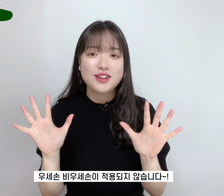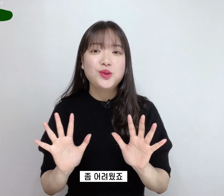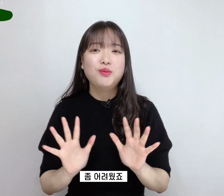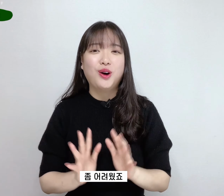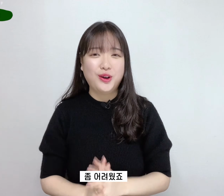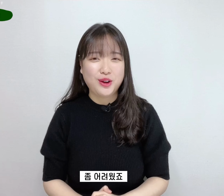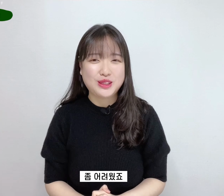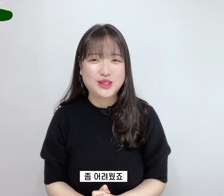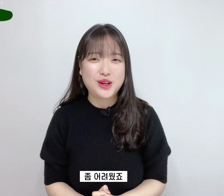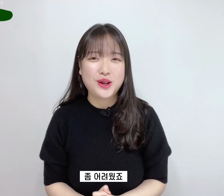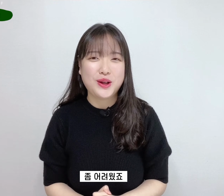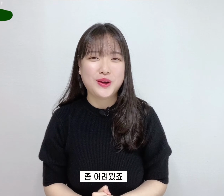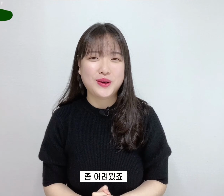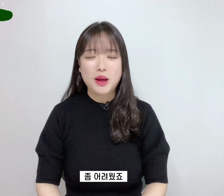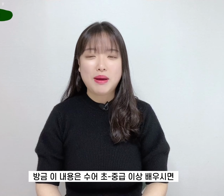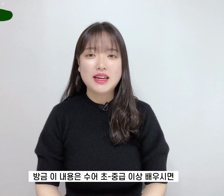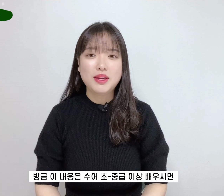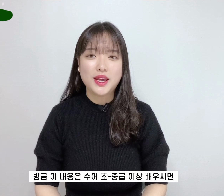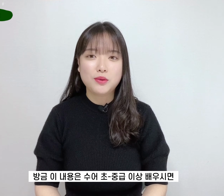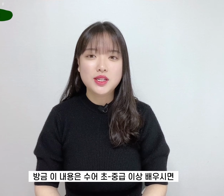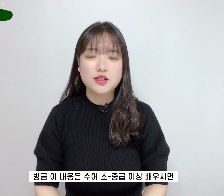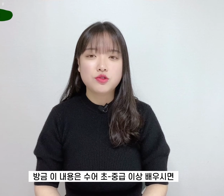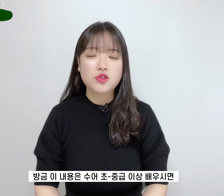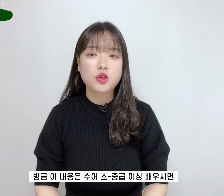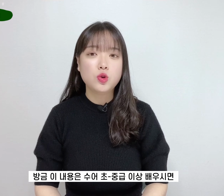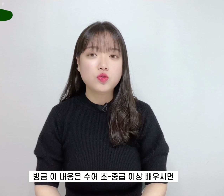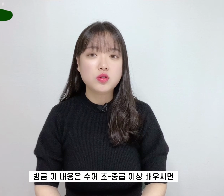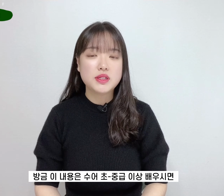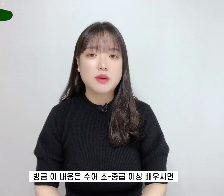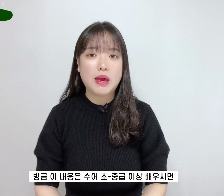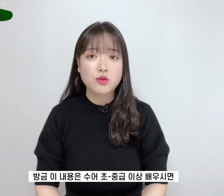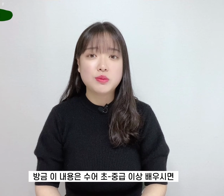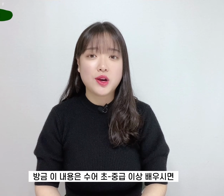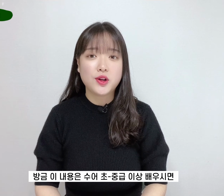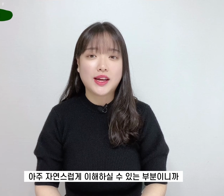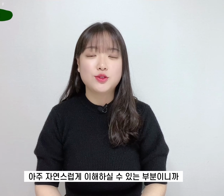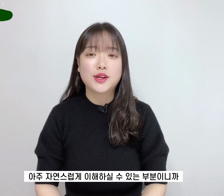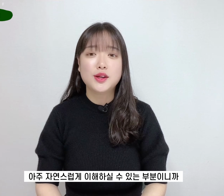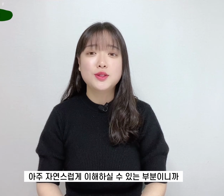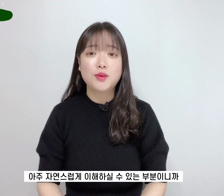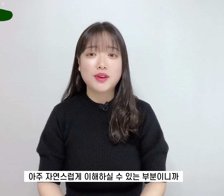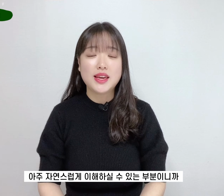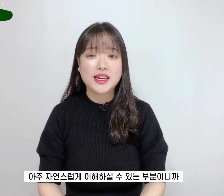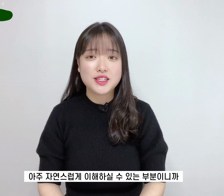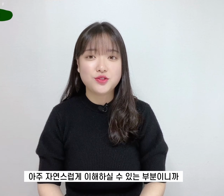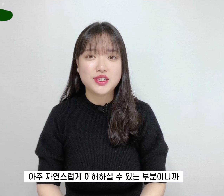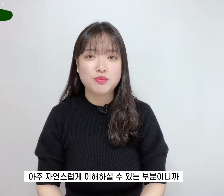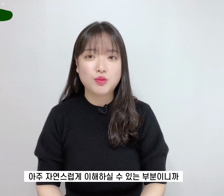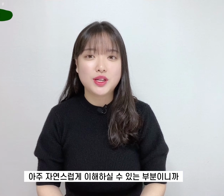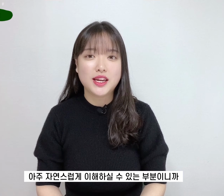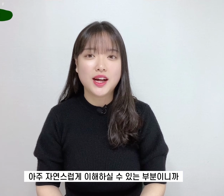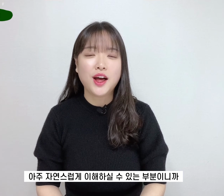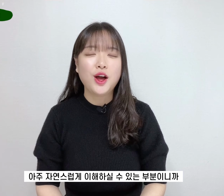it was a bit difficult Don't worry too much about this, as it is a part that can be understood very naturally